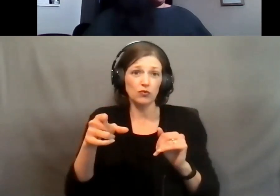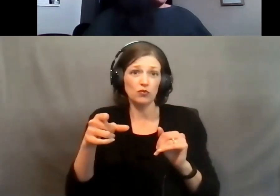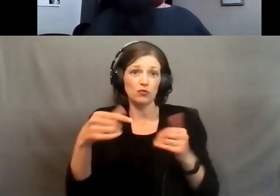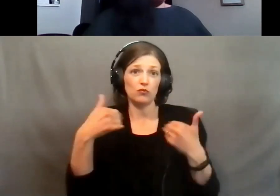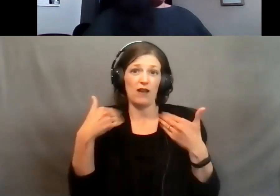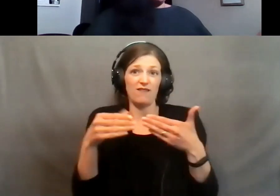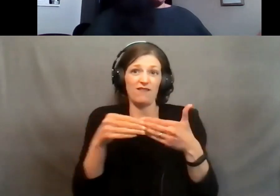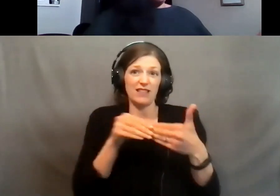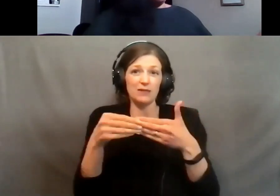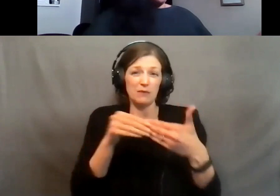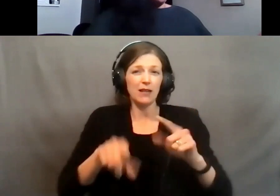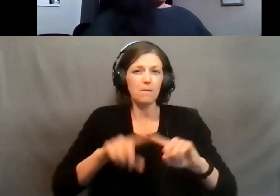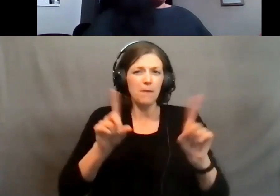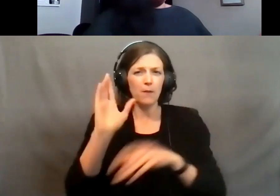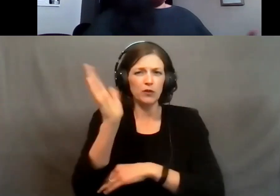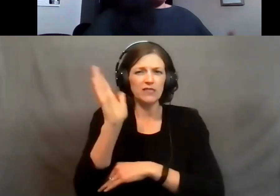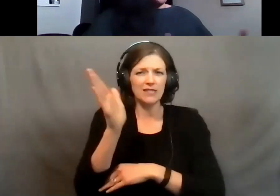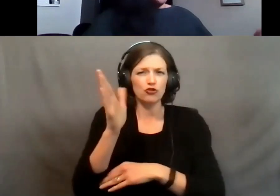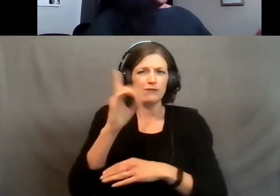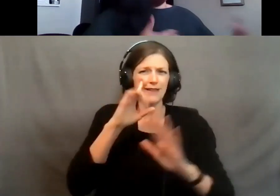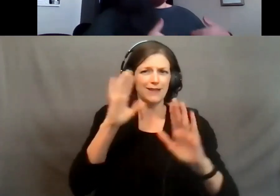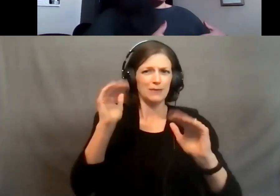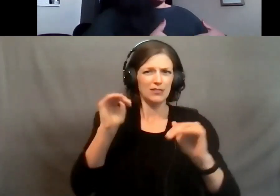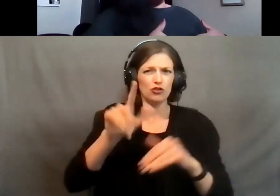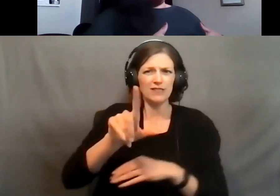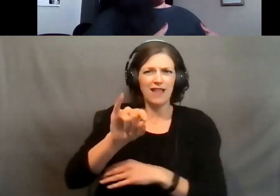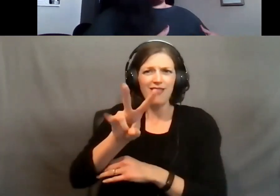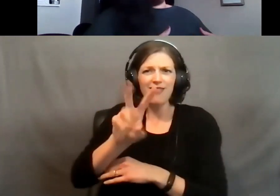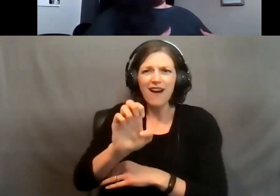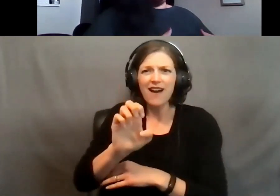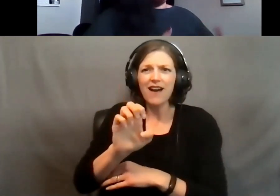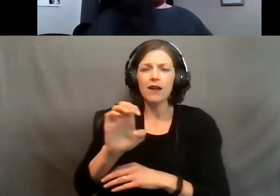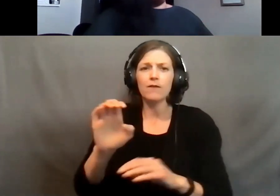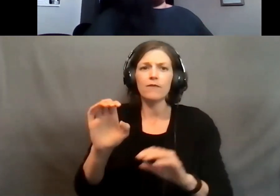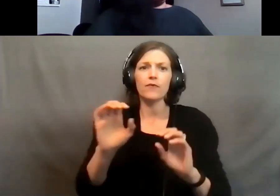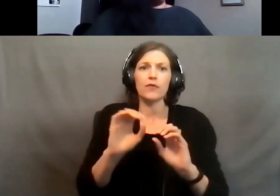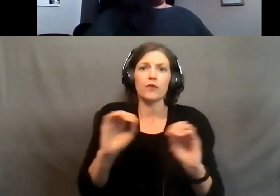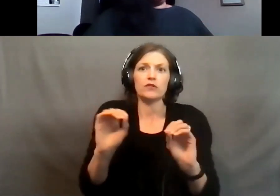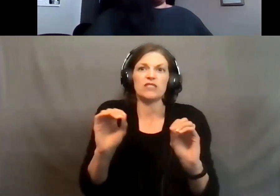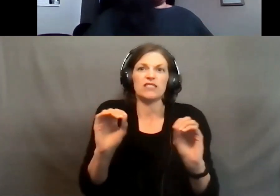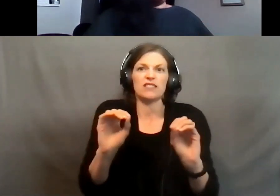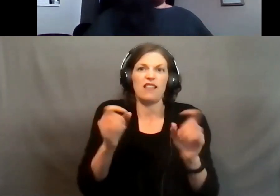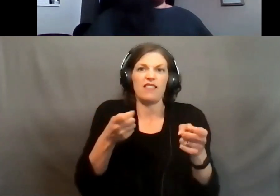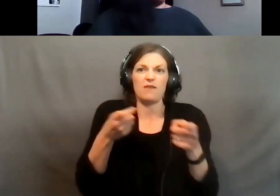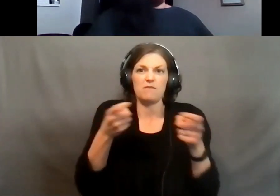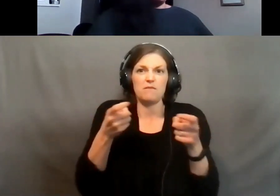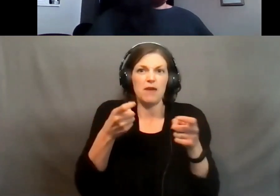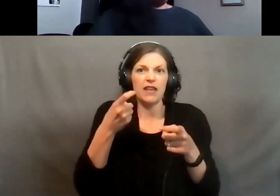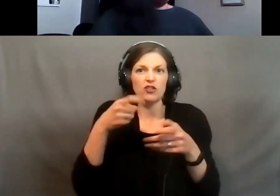be life. There will be no element that would be manage in the platform for 13:02:14 prerecorded videos. 13:02:18